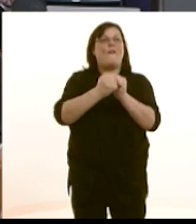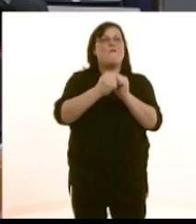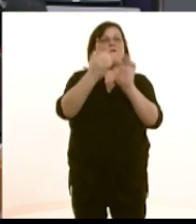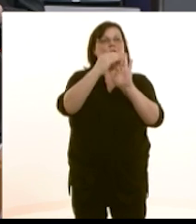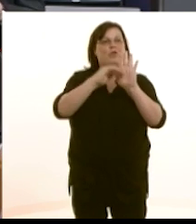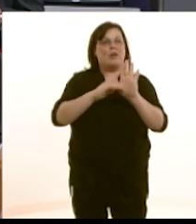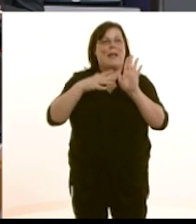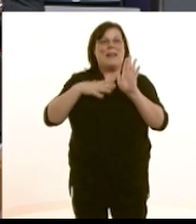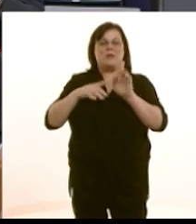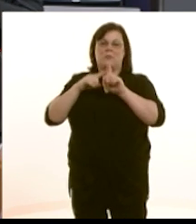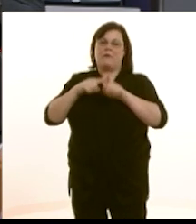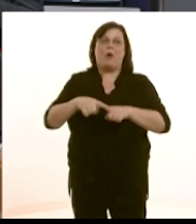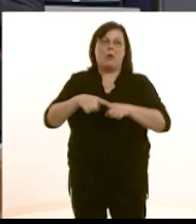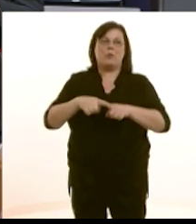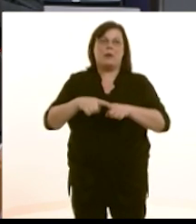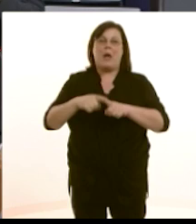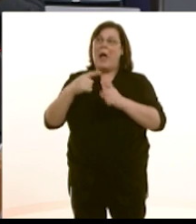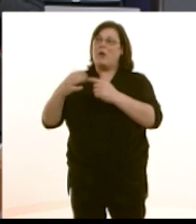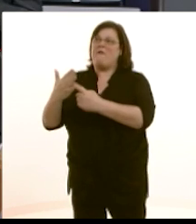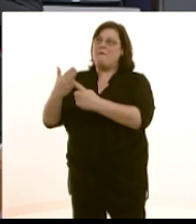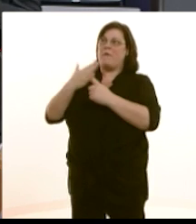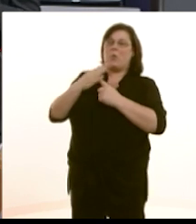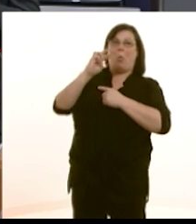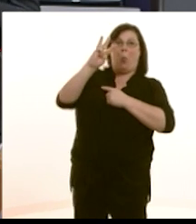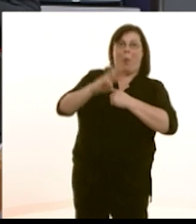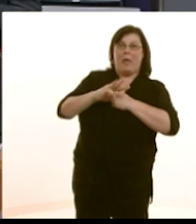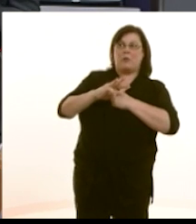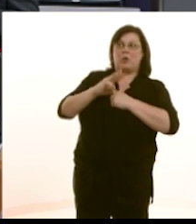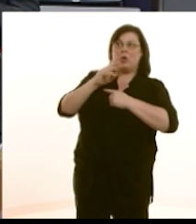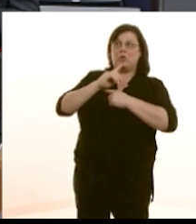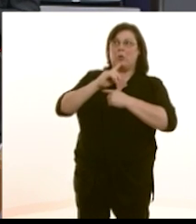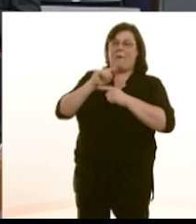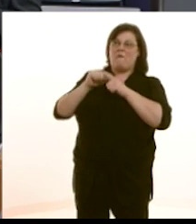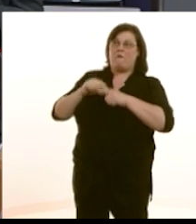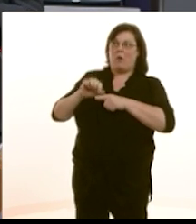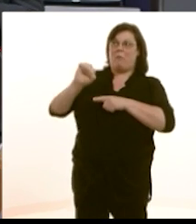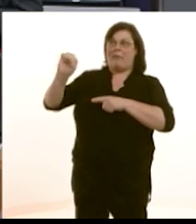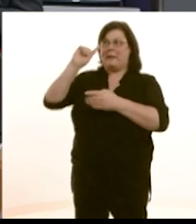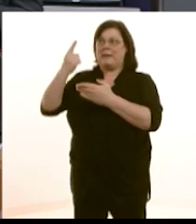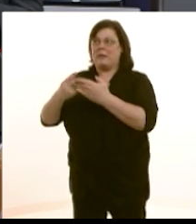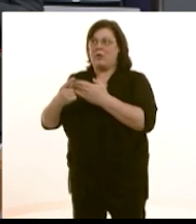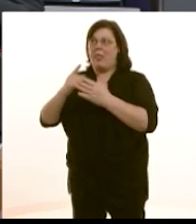on Wales in areas that are clearly reserved matters for this Assembly are constitutionally